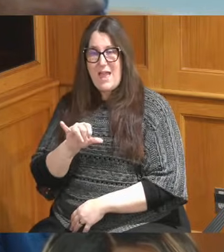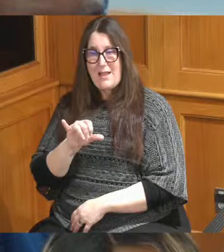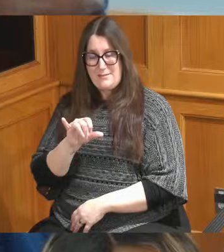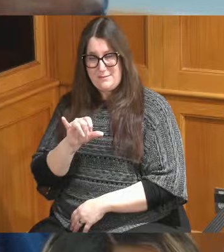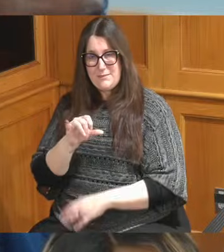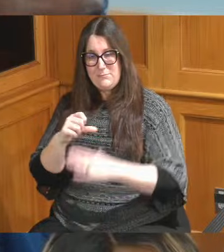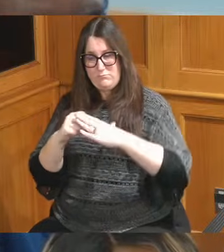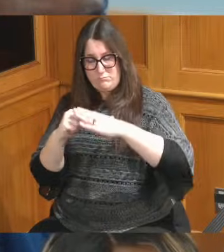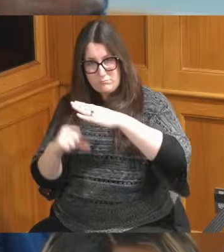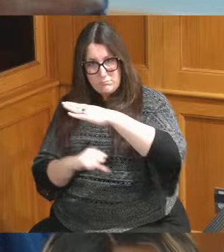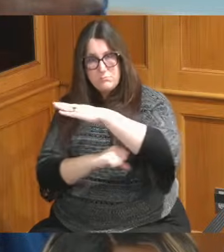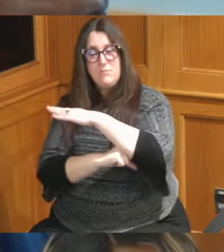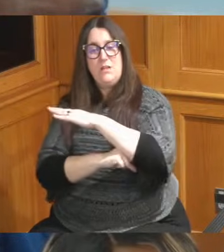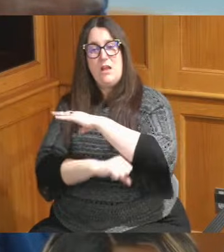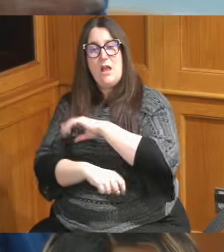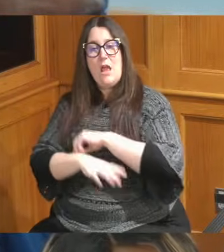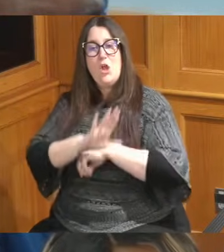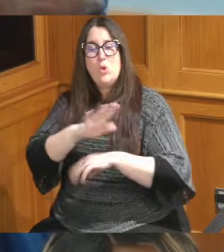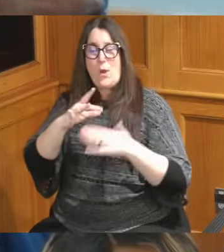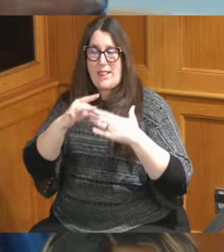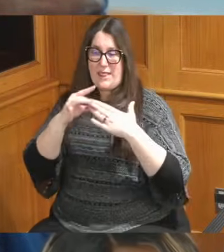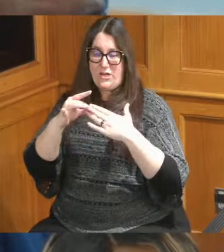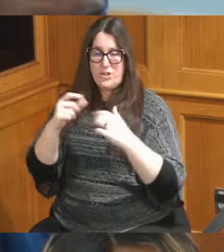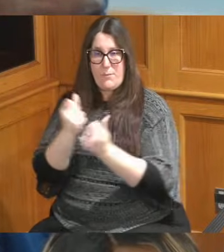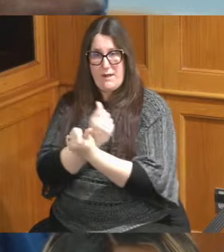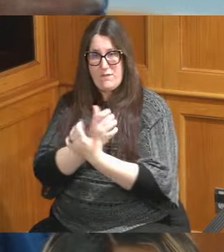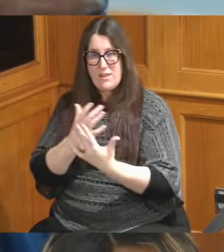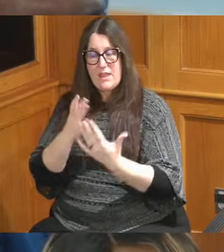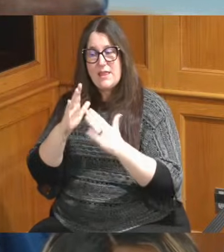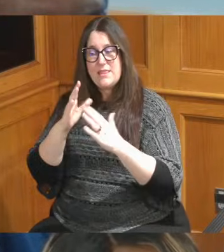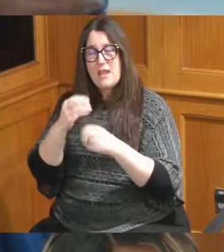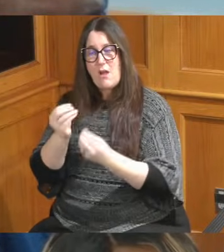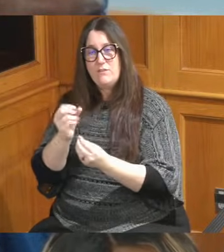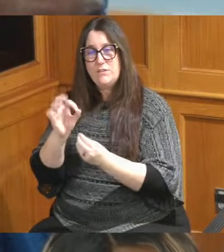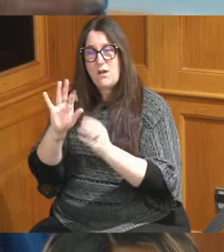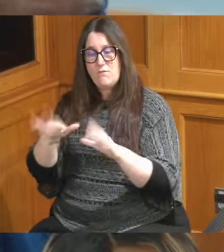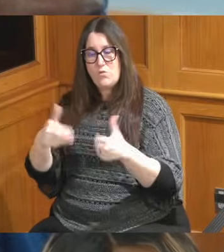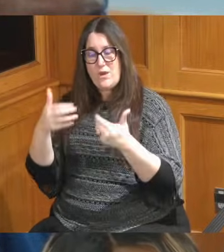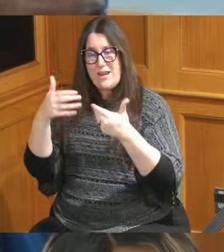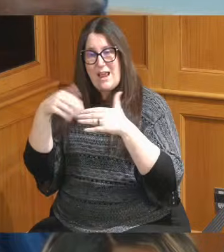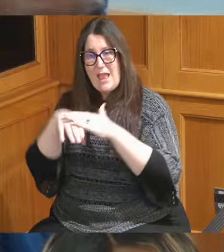And whereas under Trina's leadership, the Office of Re-entry has been awarded national recognition